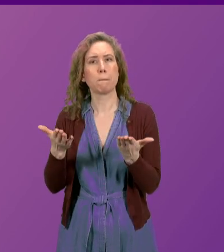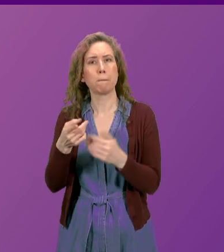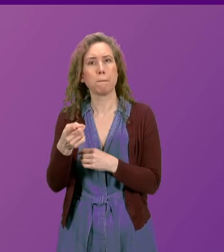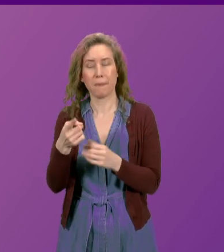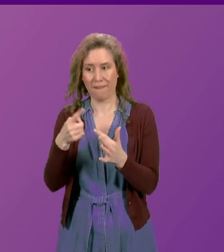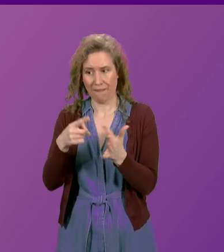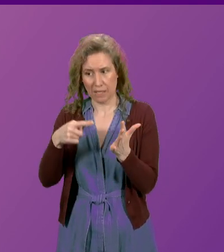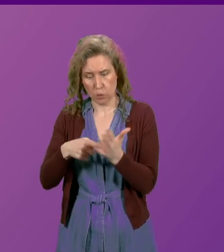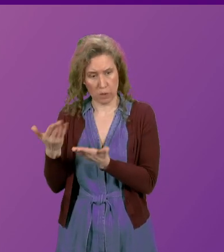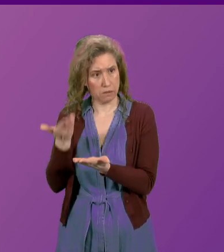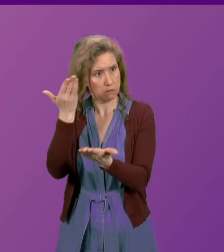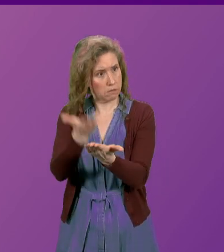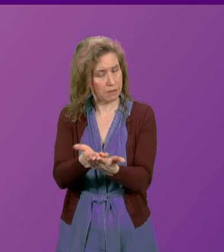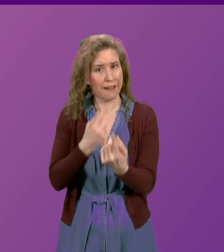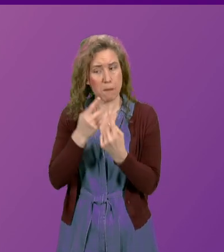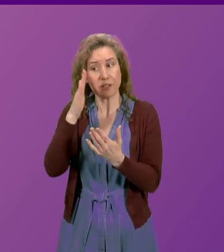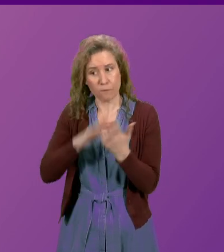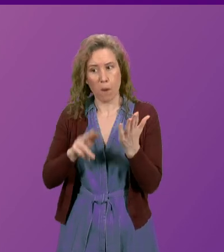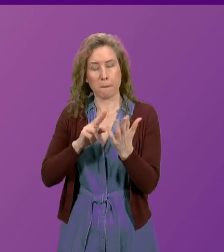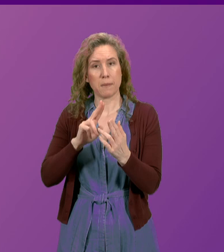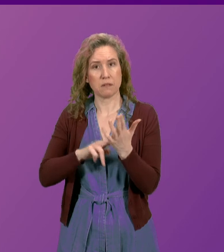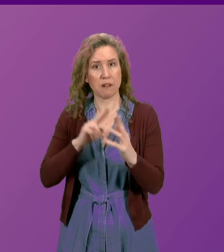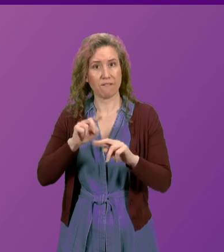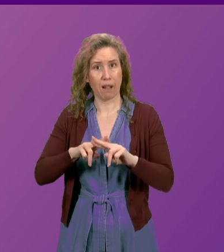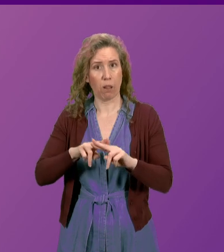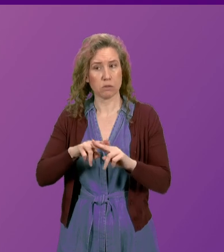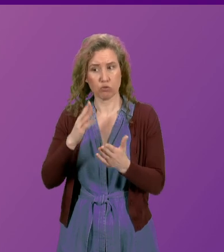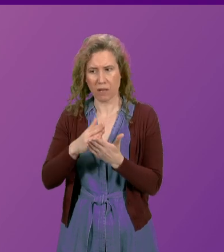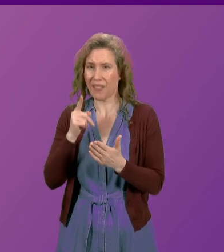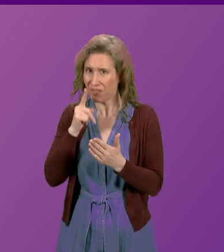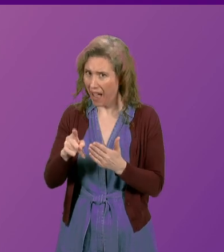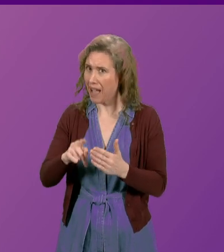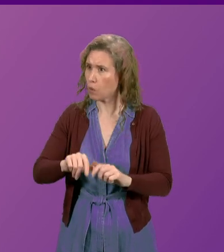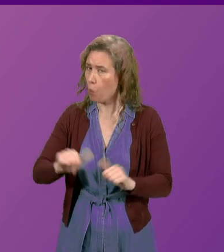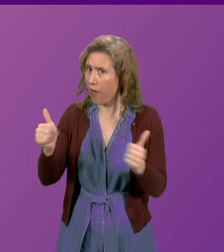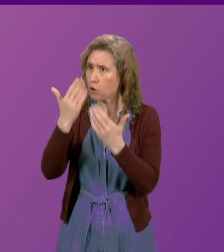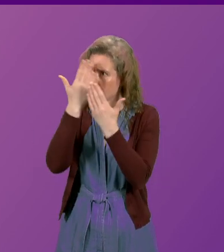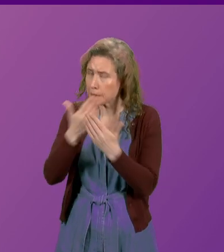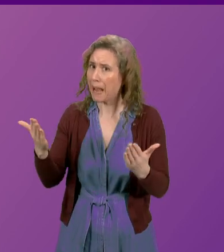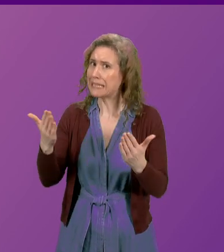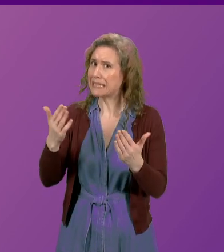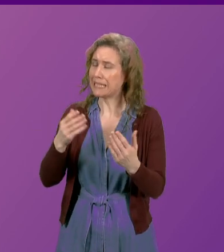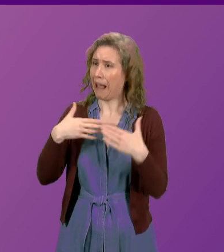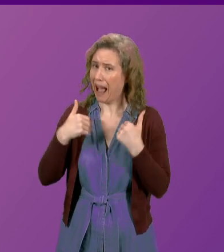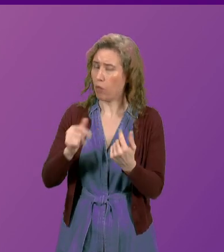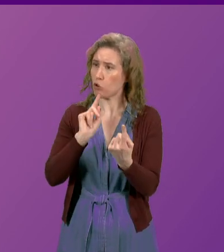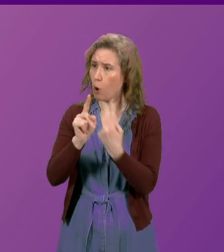Tweed put on the record, is a much-respected health commentary organisation. The trust has